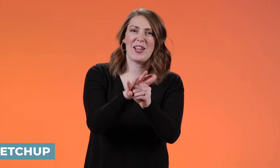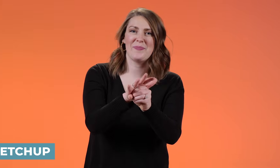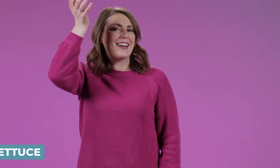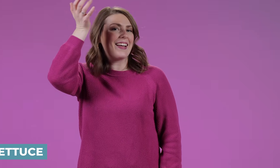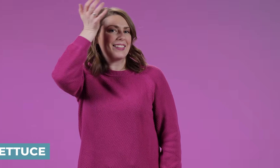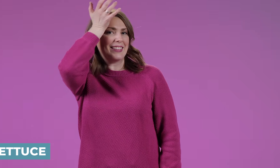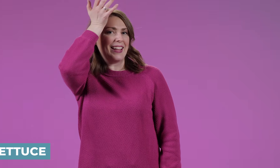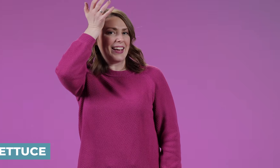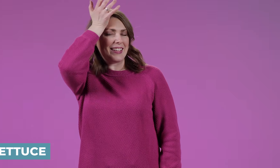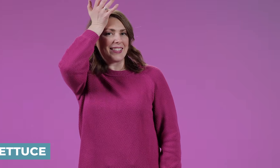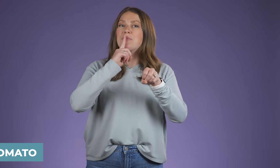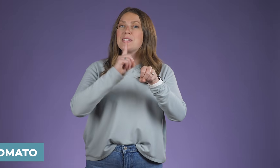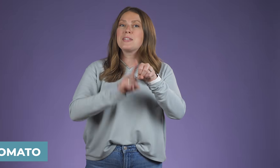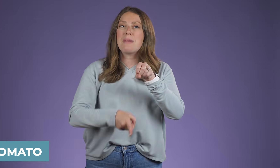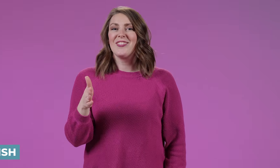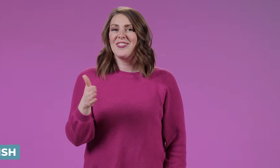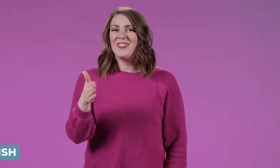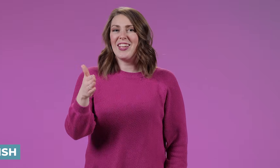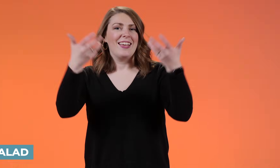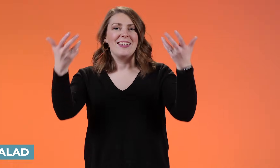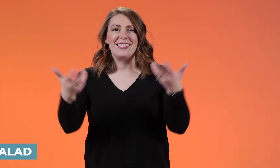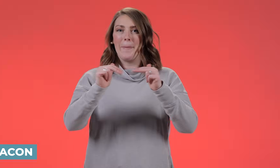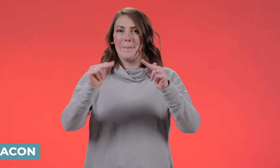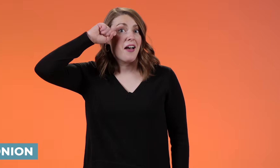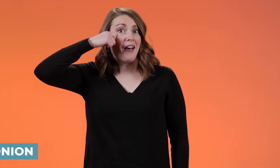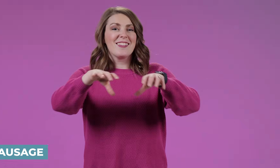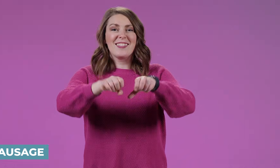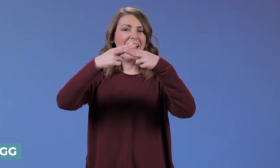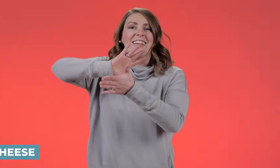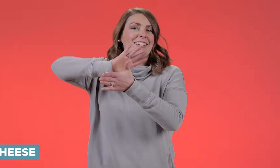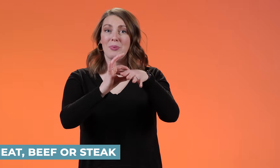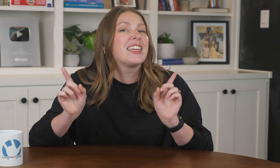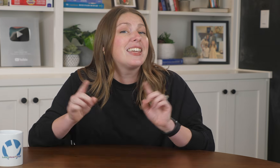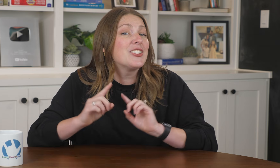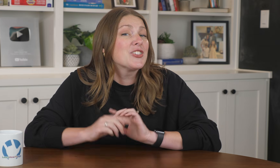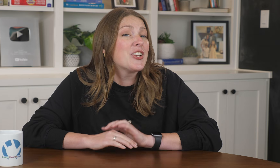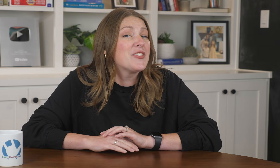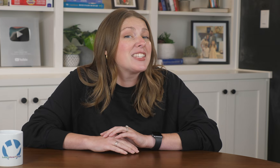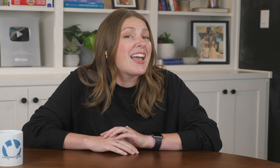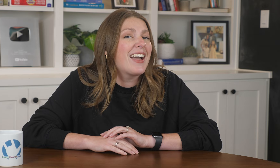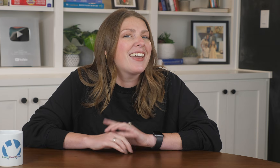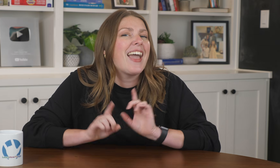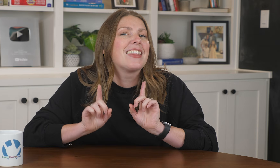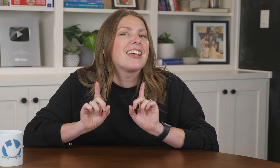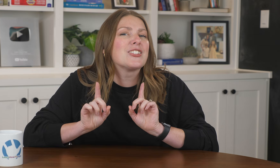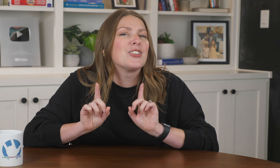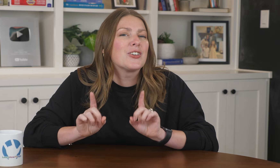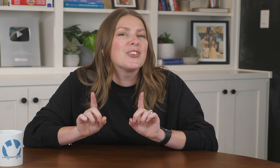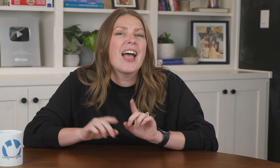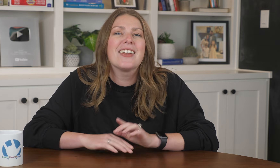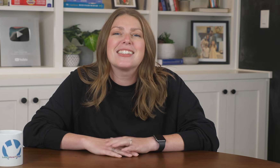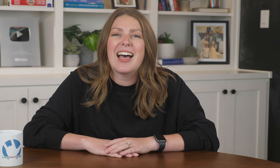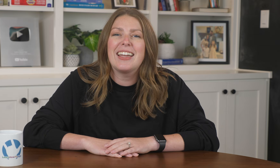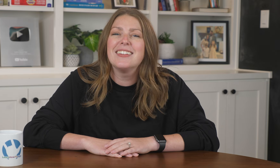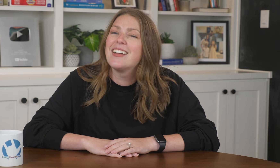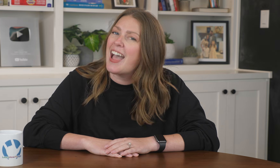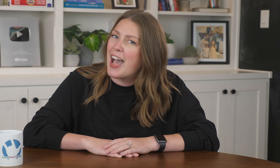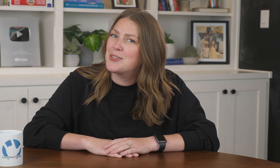70 out to eat signs to curb your ASL appetite. Get yourself a snack and let's learn how to sign out